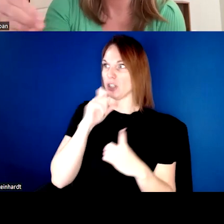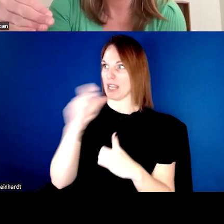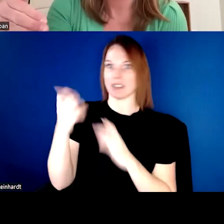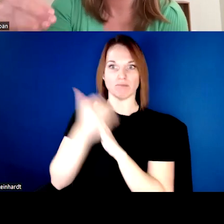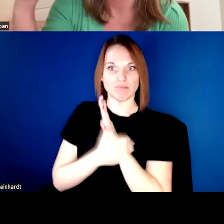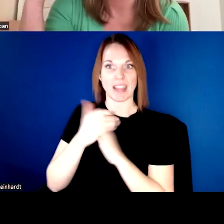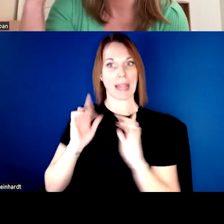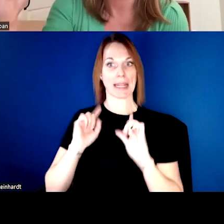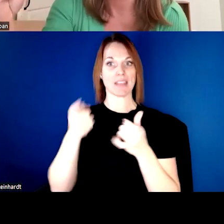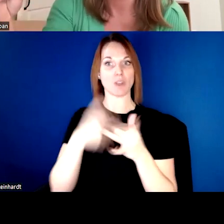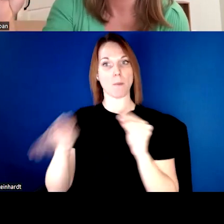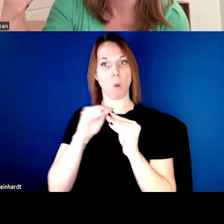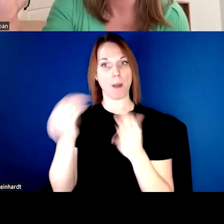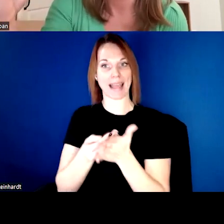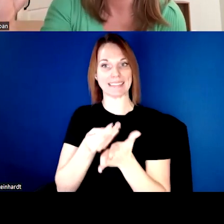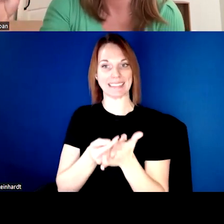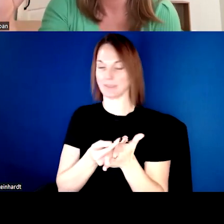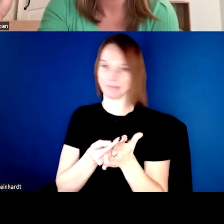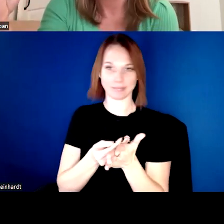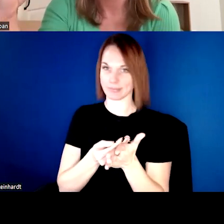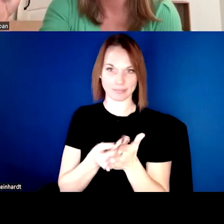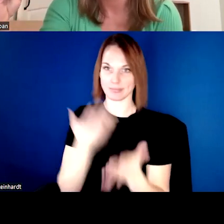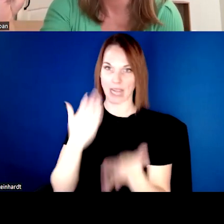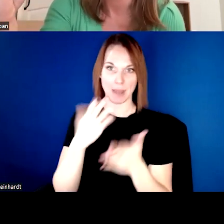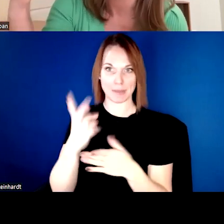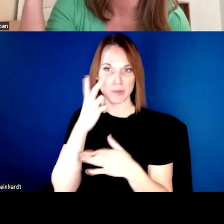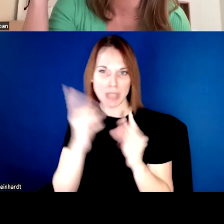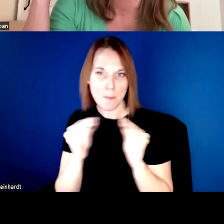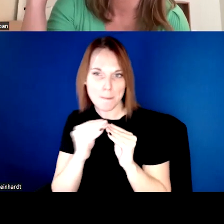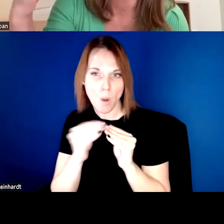these you know, stronger financial footing outcomes that are you know,